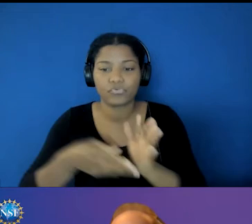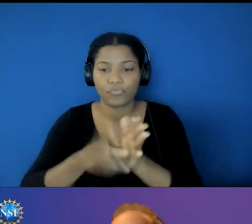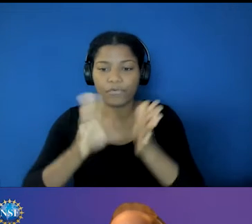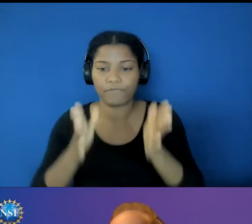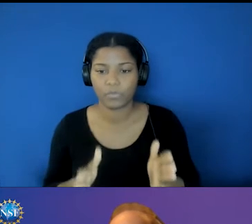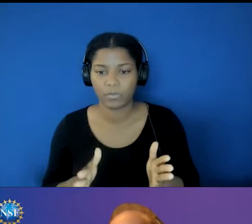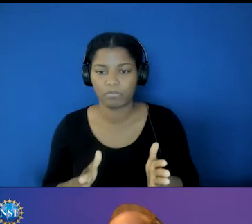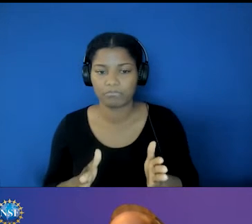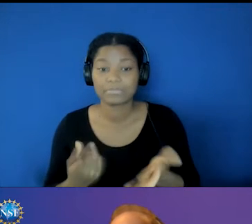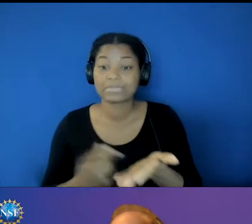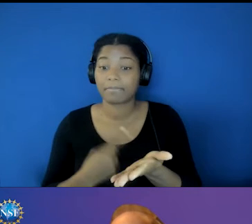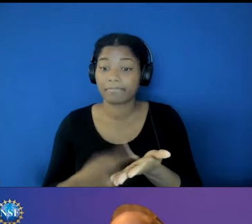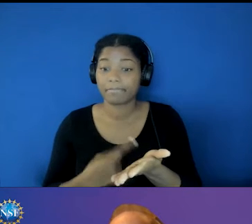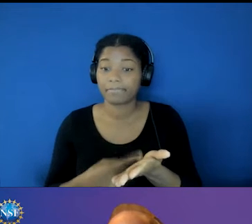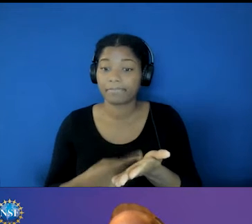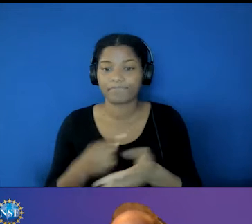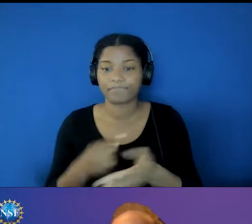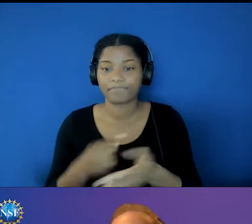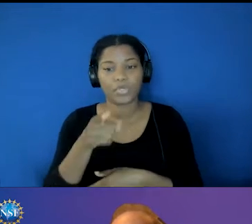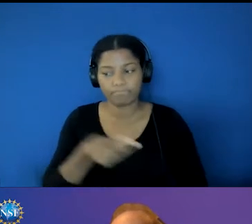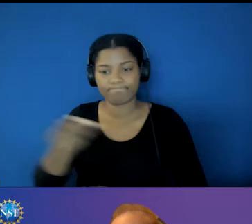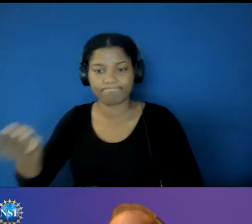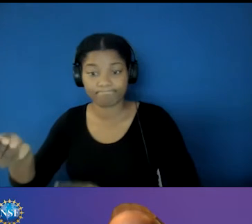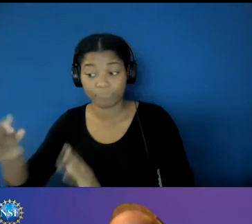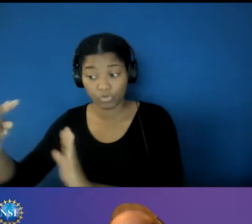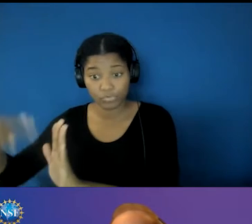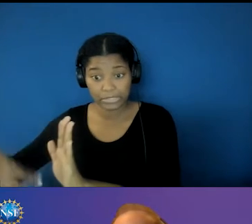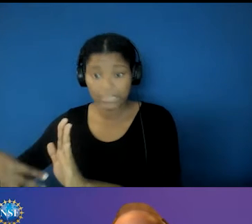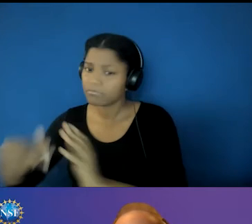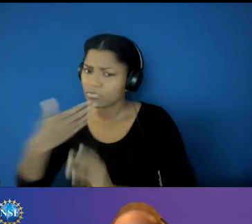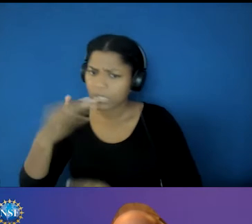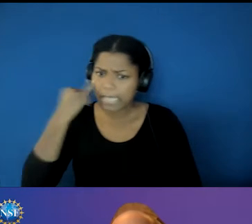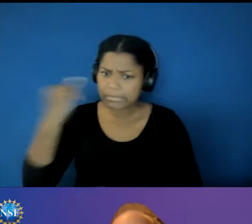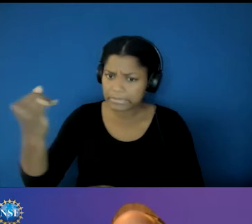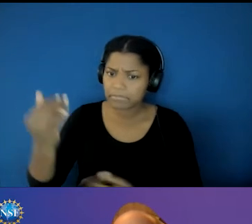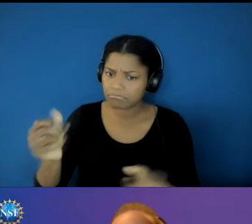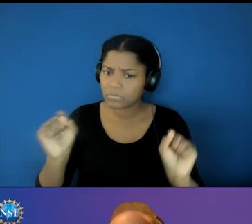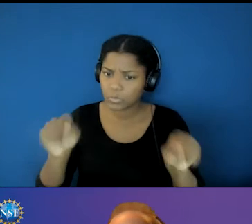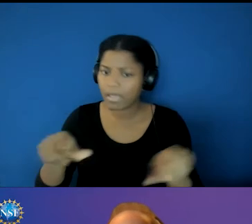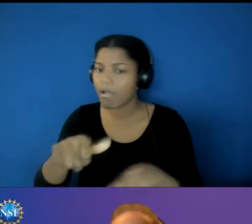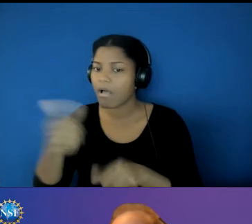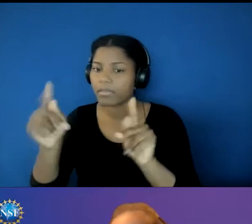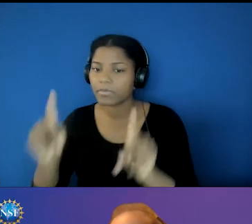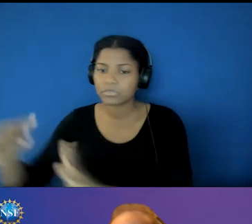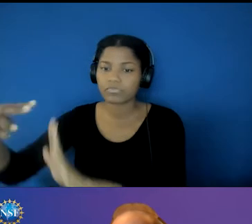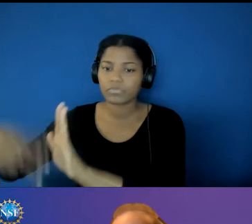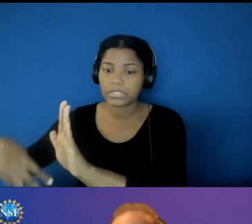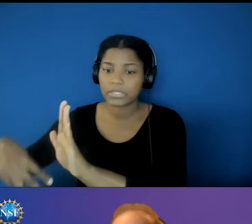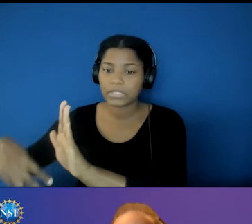Often times you will give your proposal to someone to look at it and that's a good idea if you're willing to do that. But as you're writing your proposal,